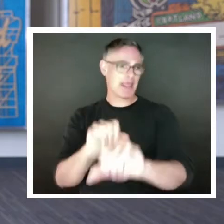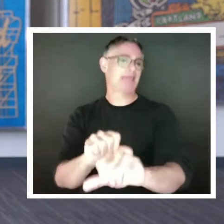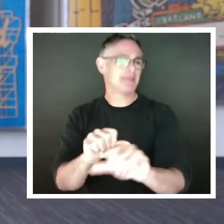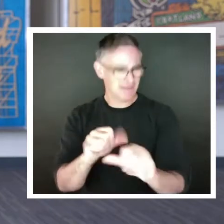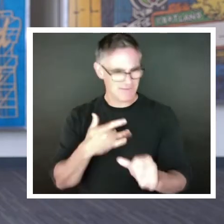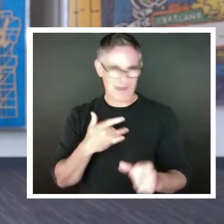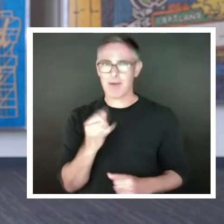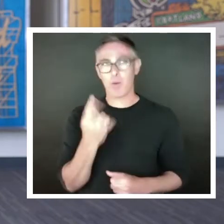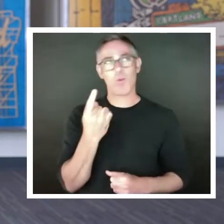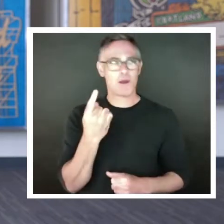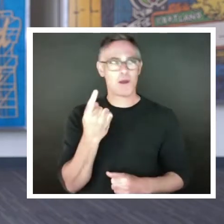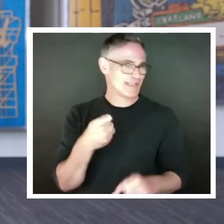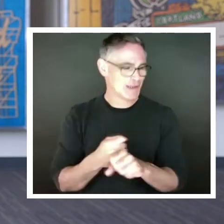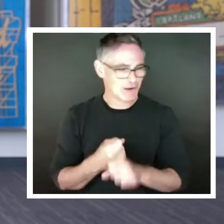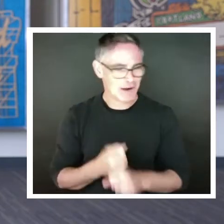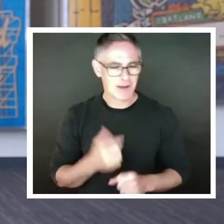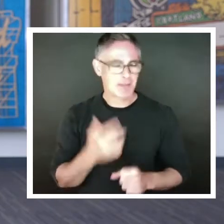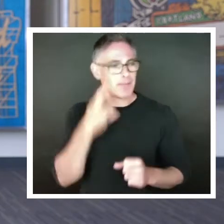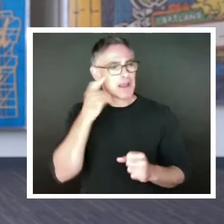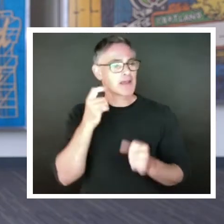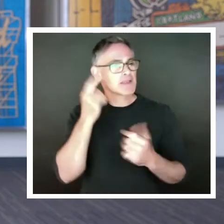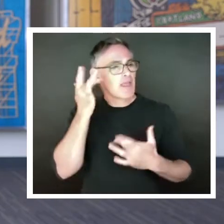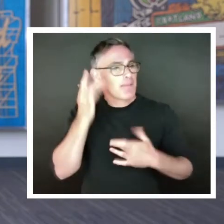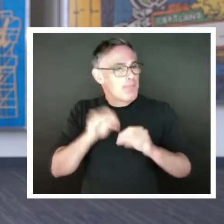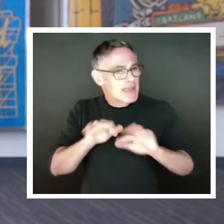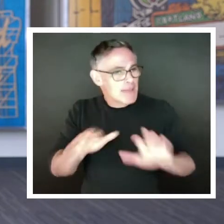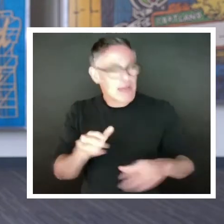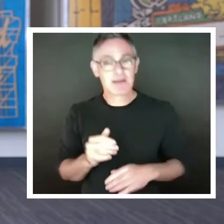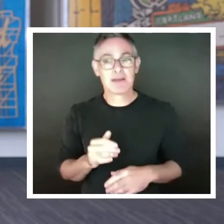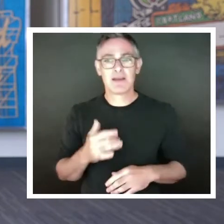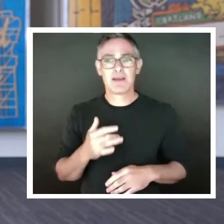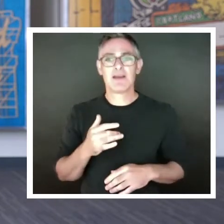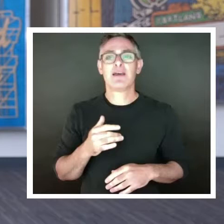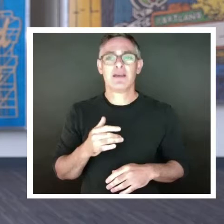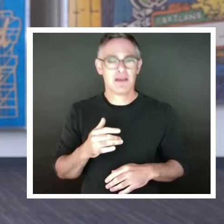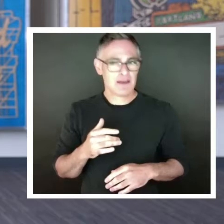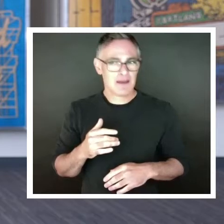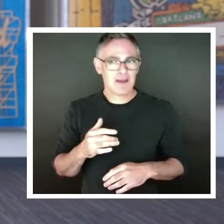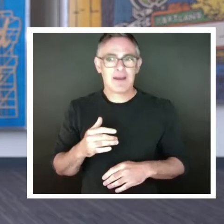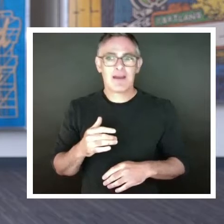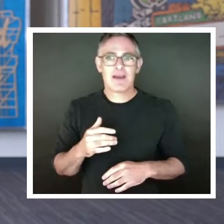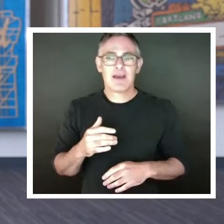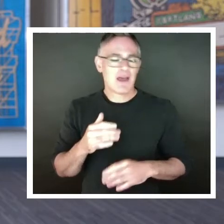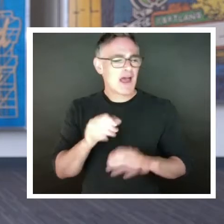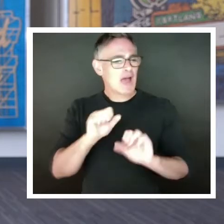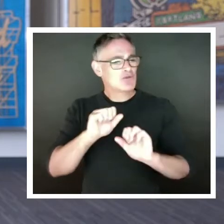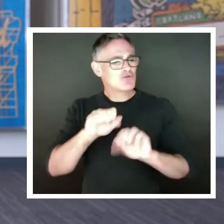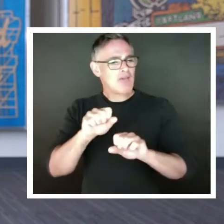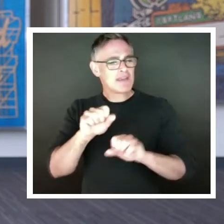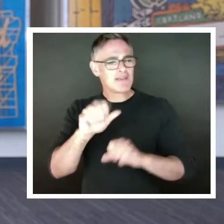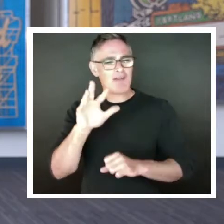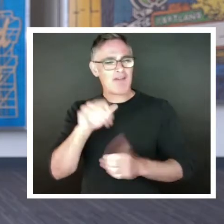The feeling of uncertainty only echoed when I had driven shy of 5,000 miles between Nevada and Oregon in the first few months